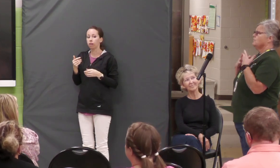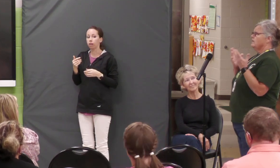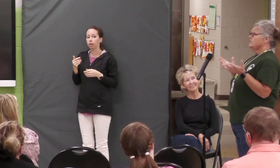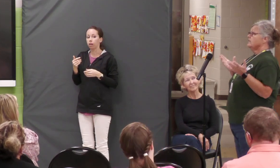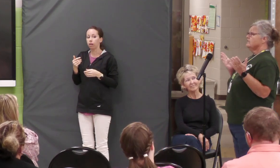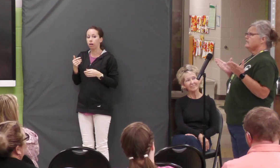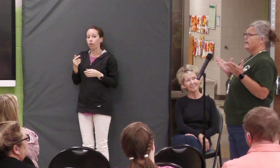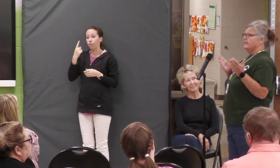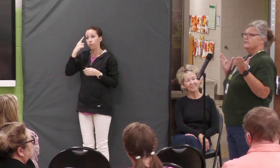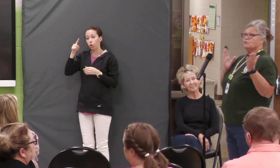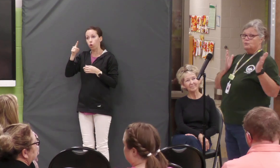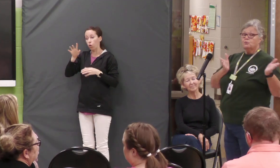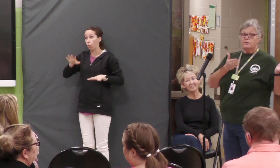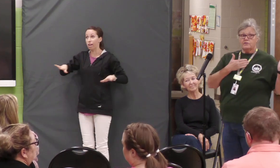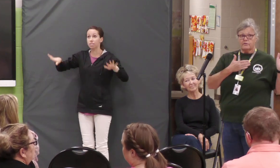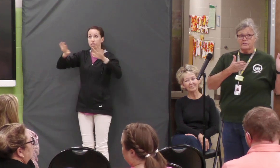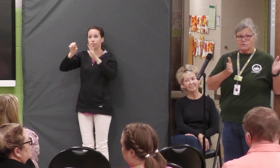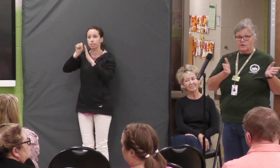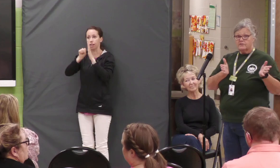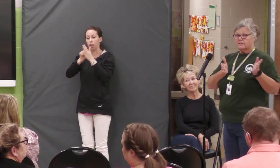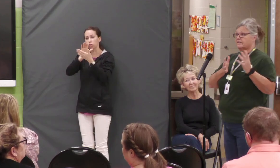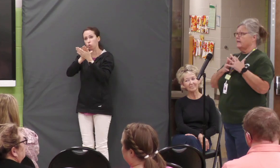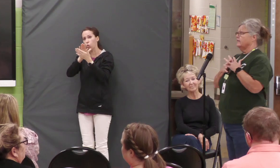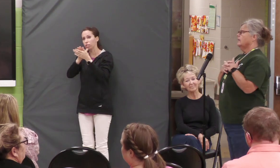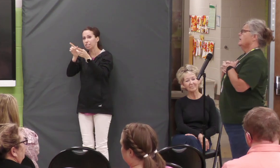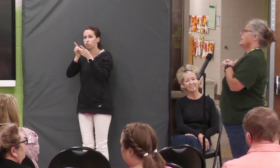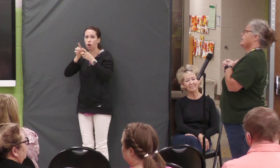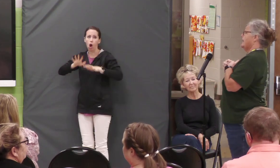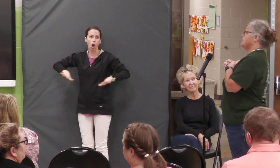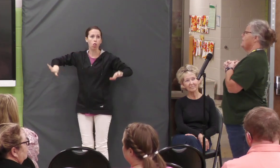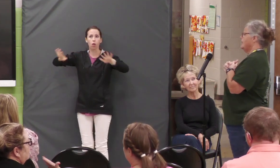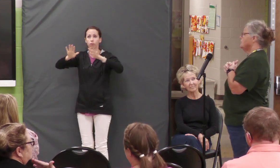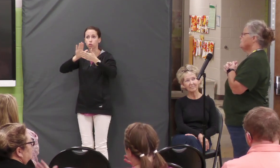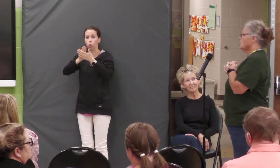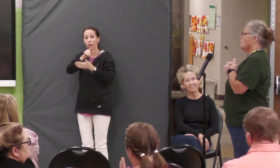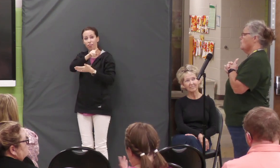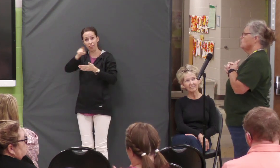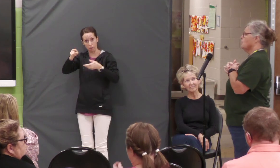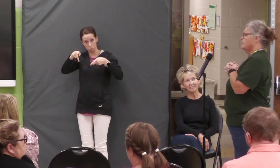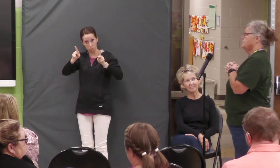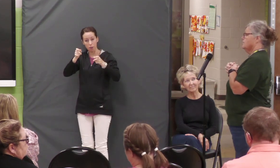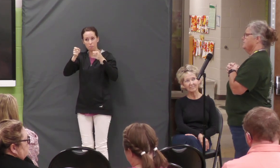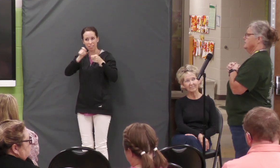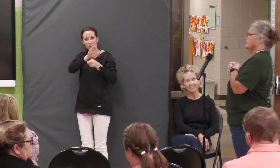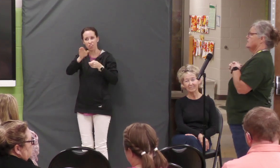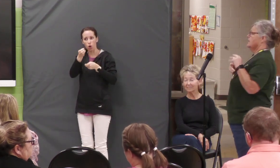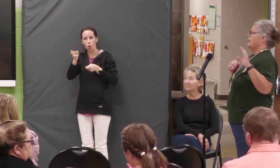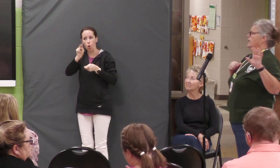the rest of the state school districts across the state can manage their own red book funds